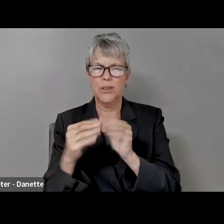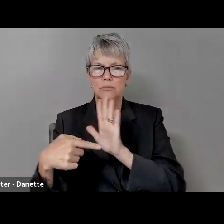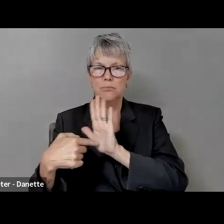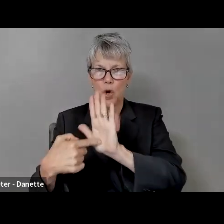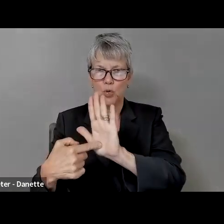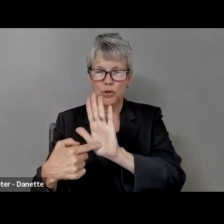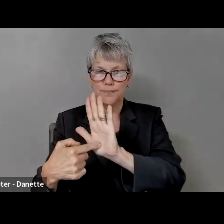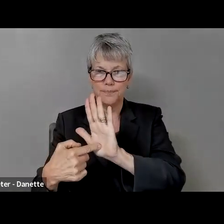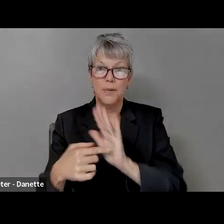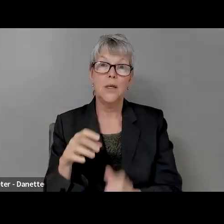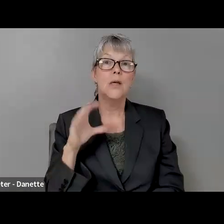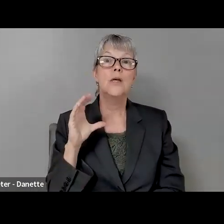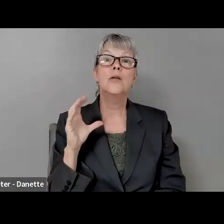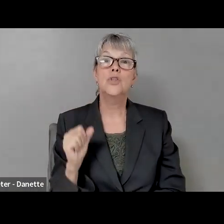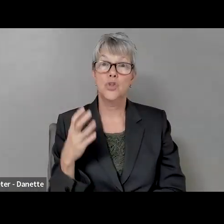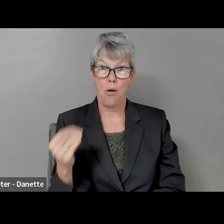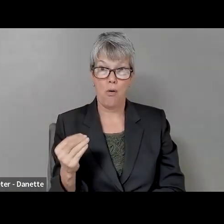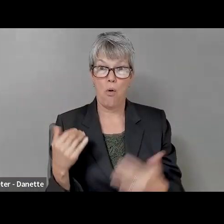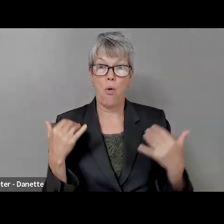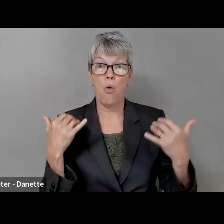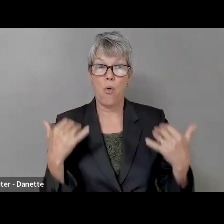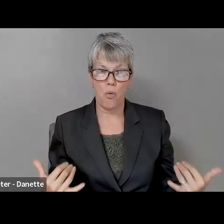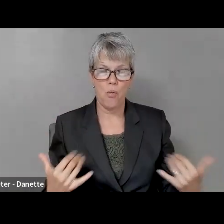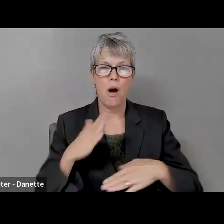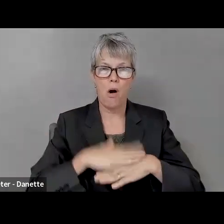Kelly Crosbie (she/her): So Kelly Crosbie (she/her): on the next slide